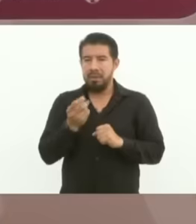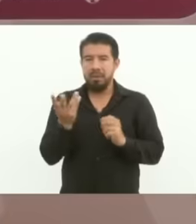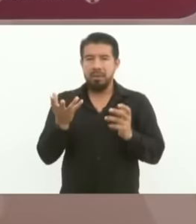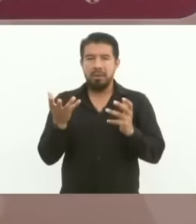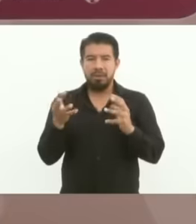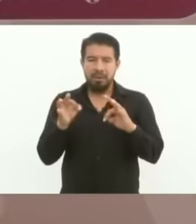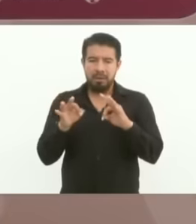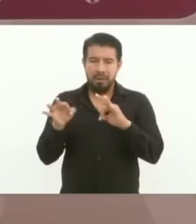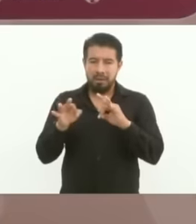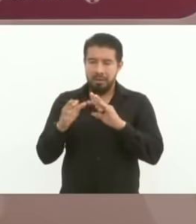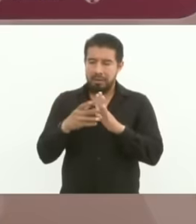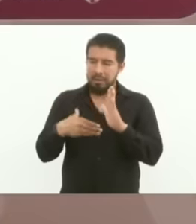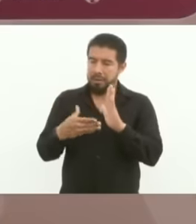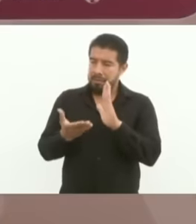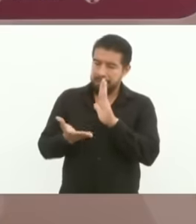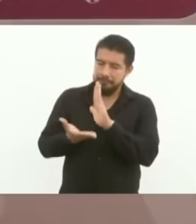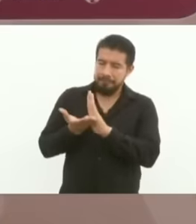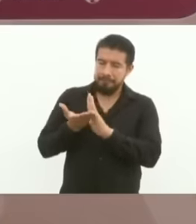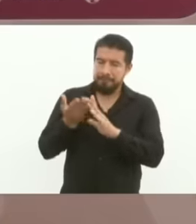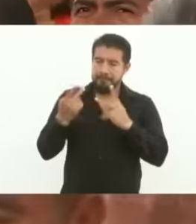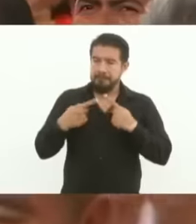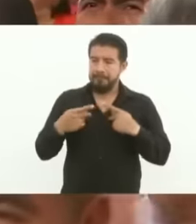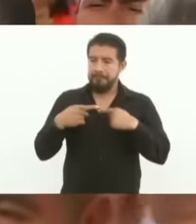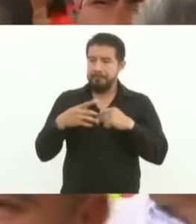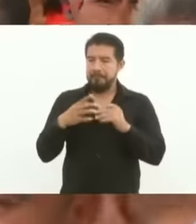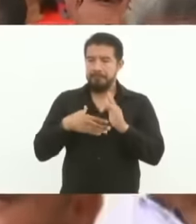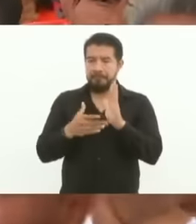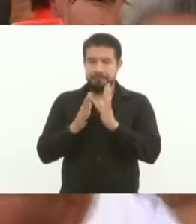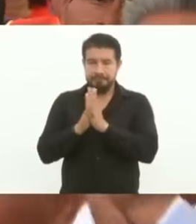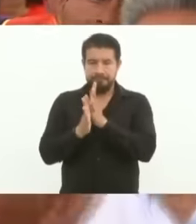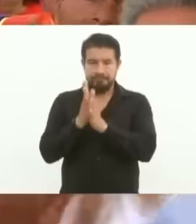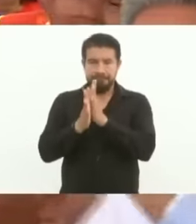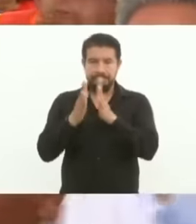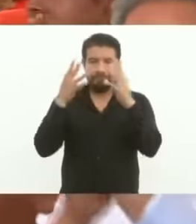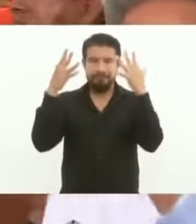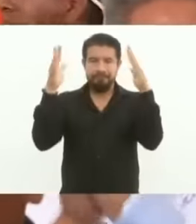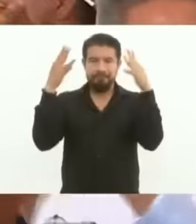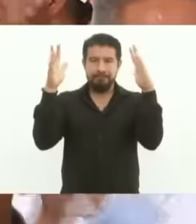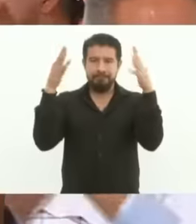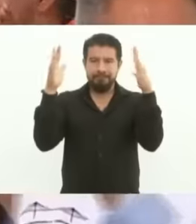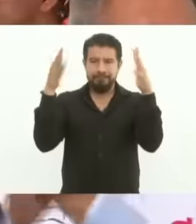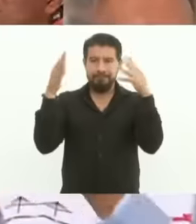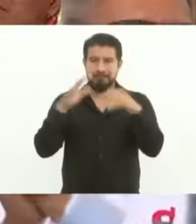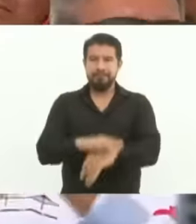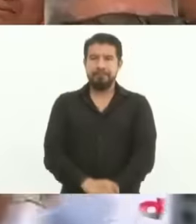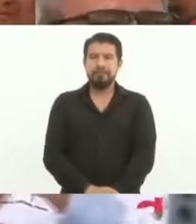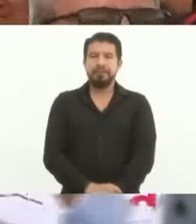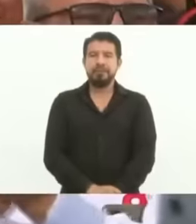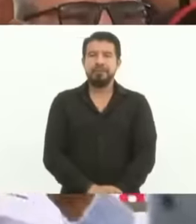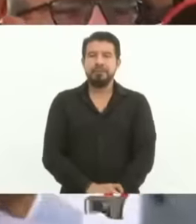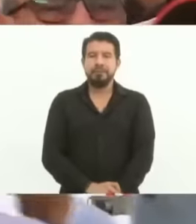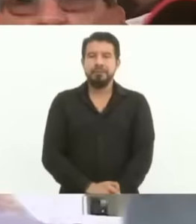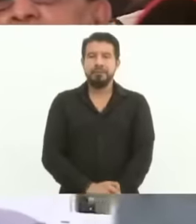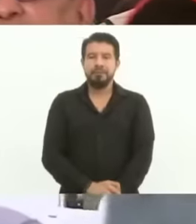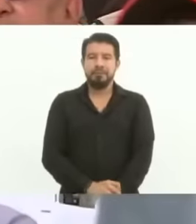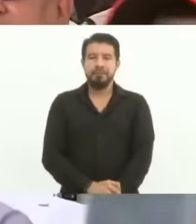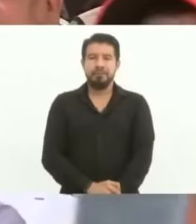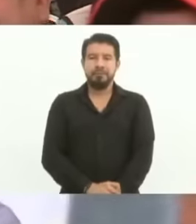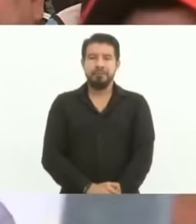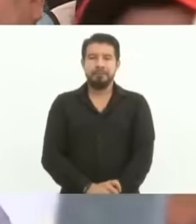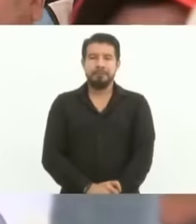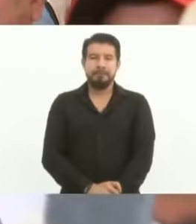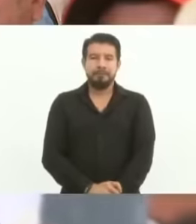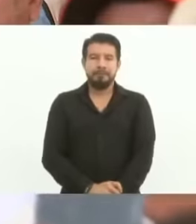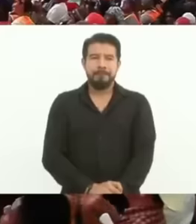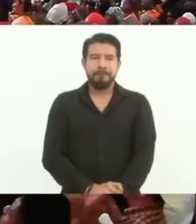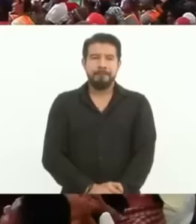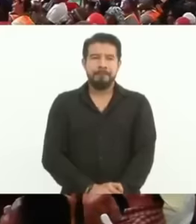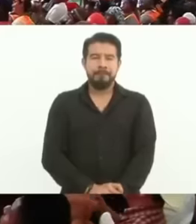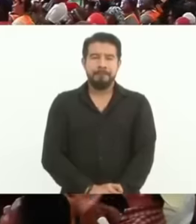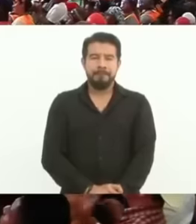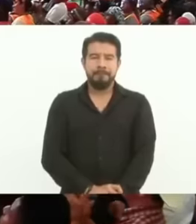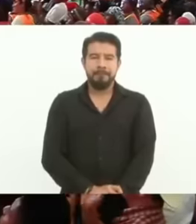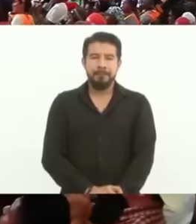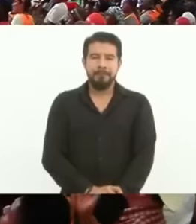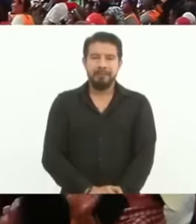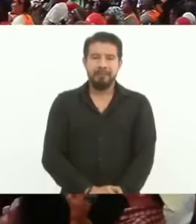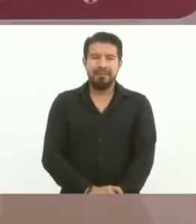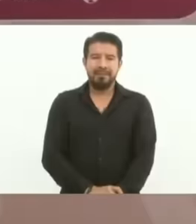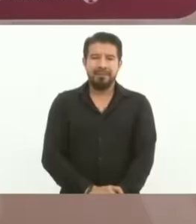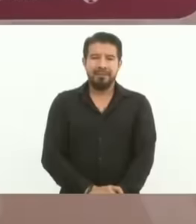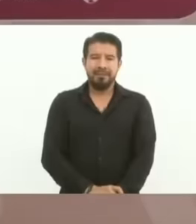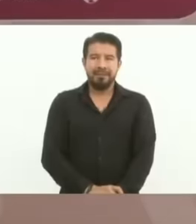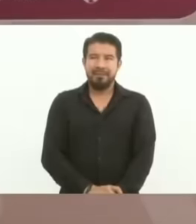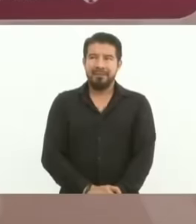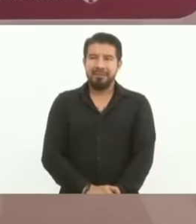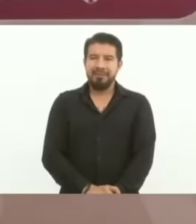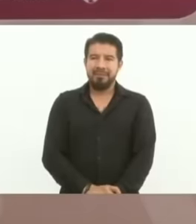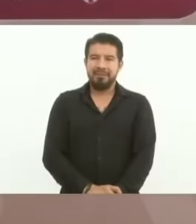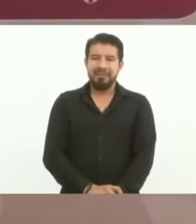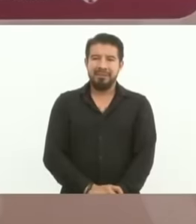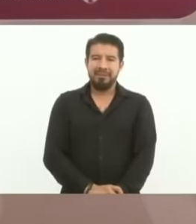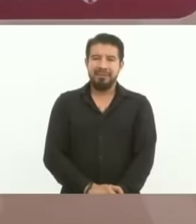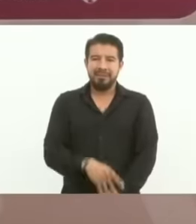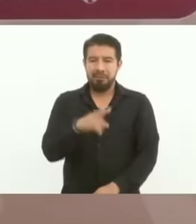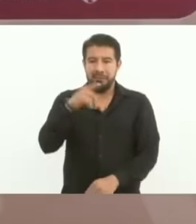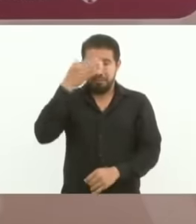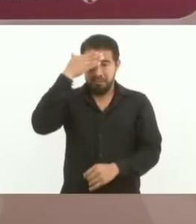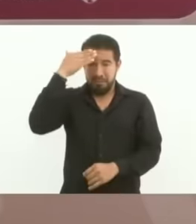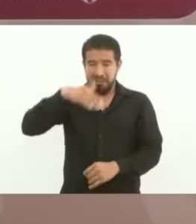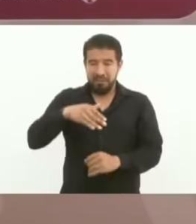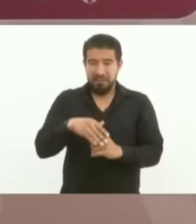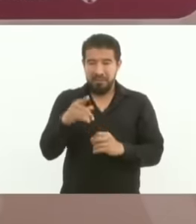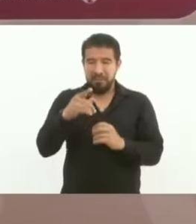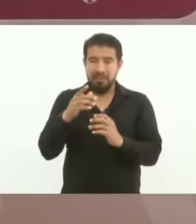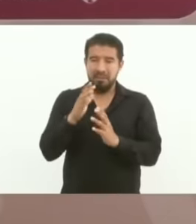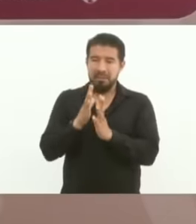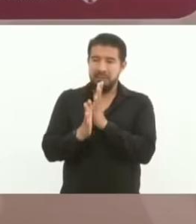construction workers do know that the best construction workers are the